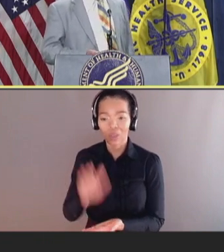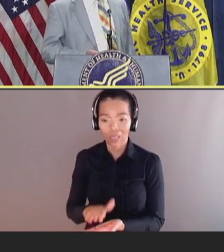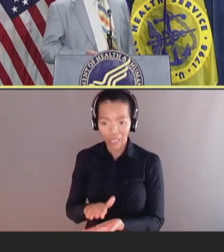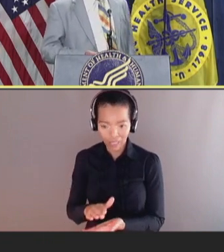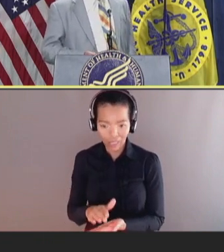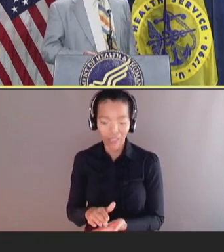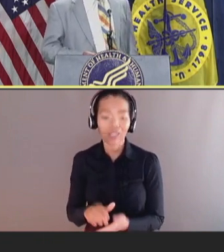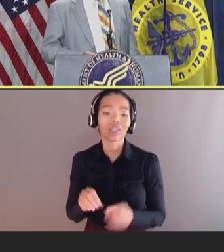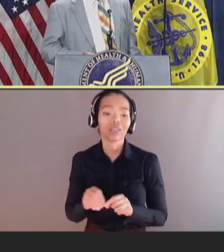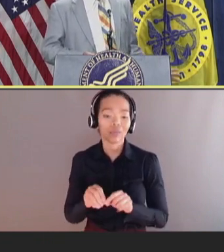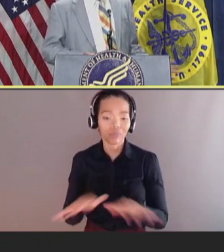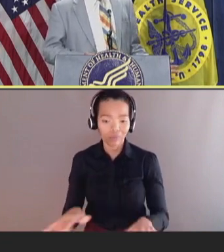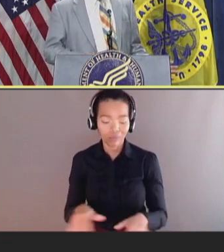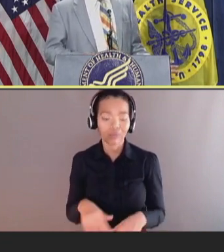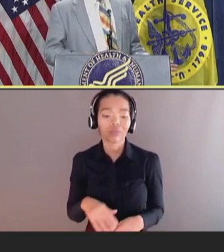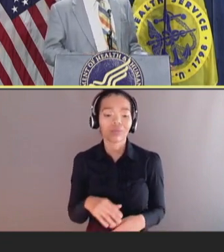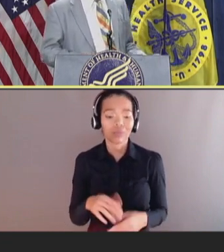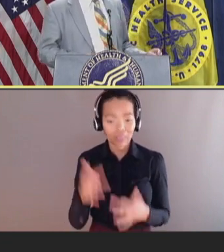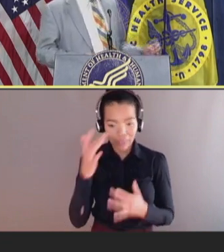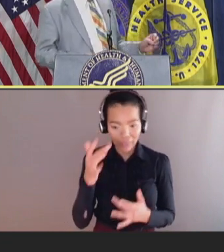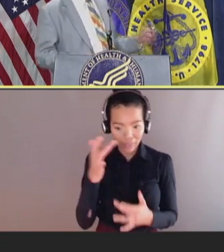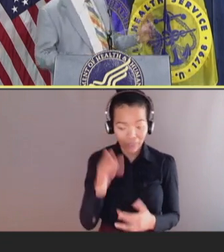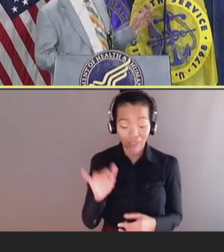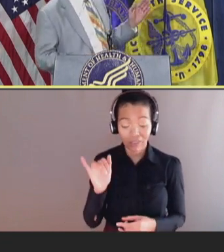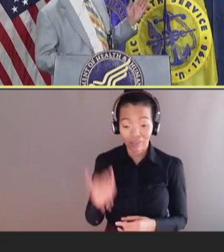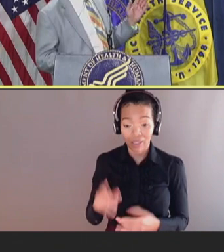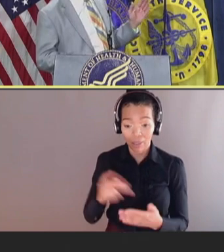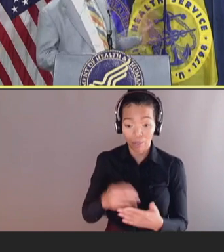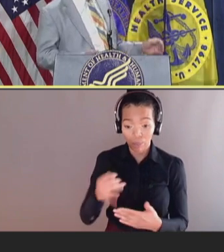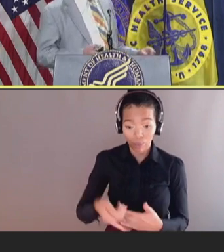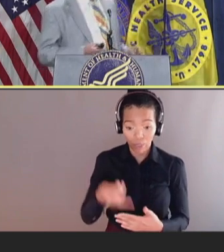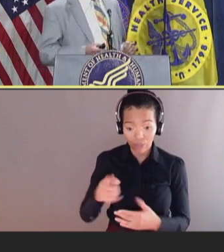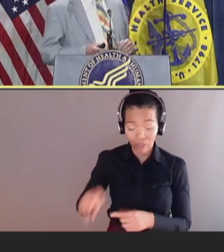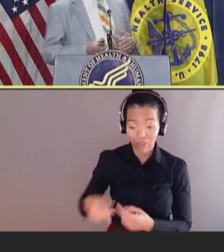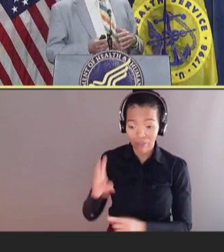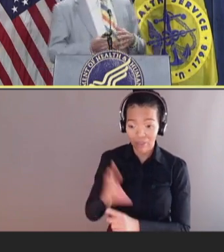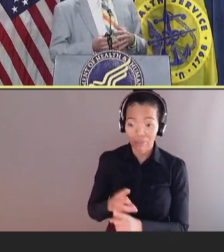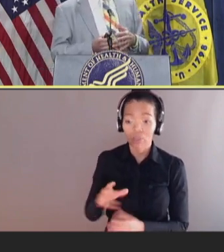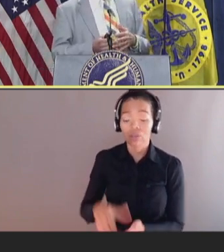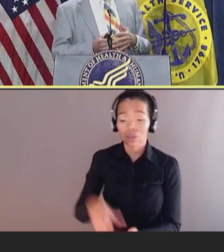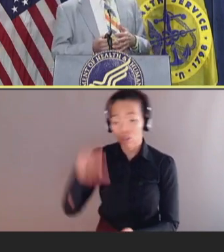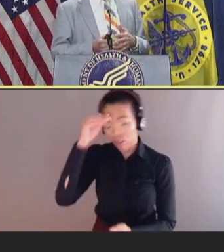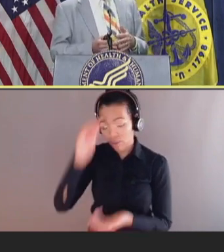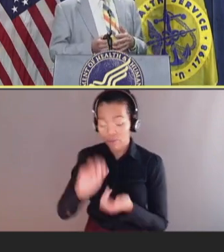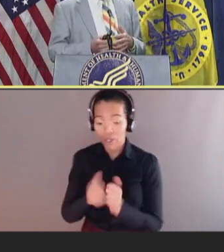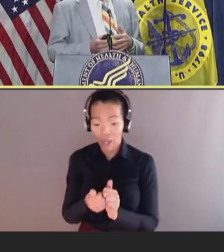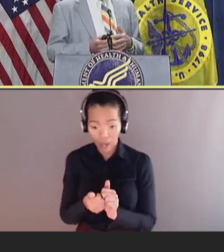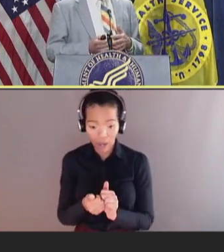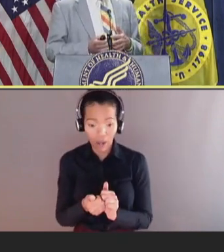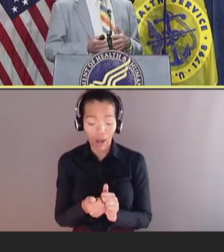the last six months on this project is that we've learned how to synthesize the active part of mGLP.